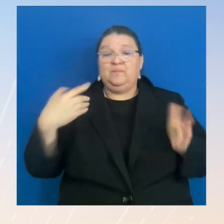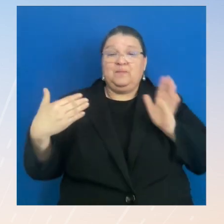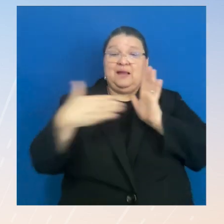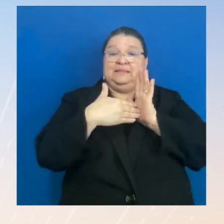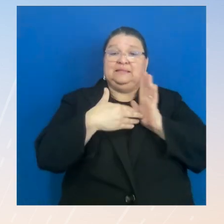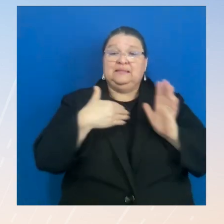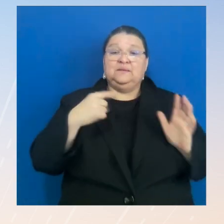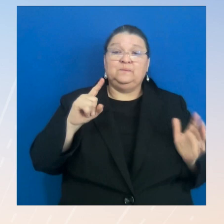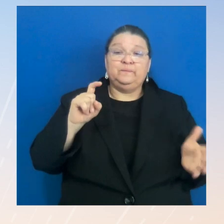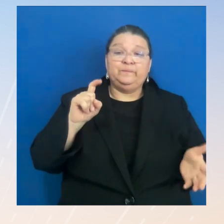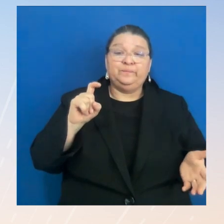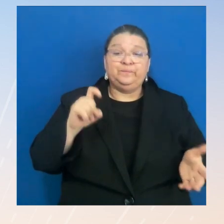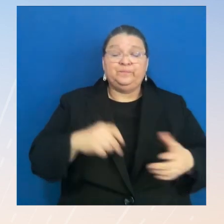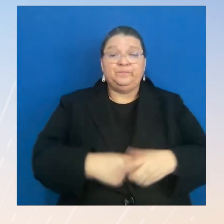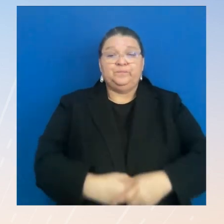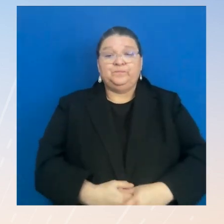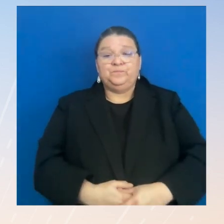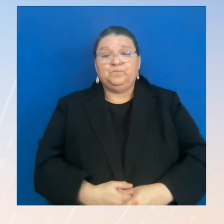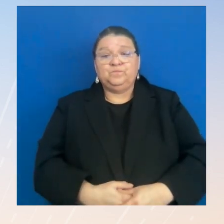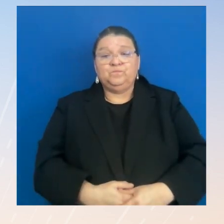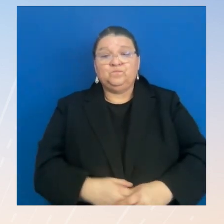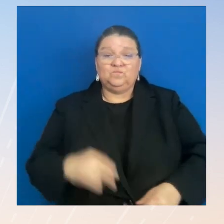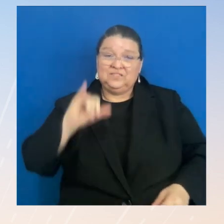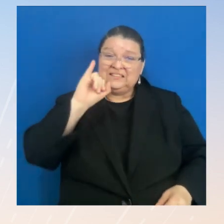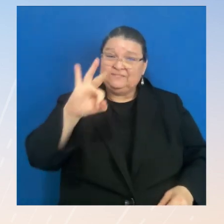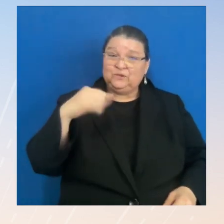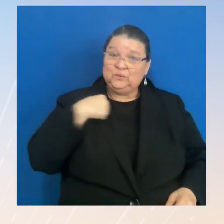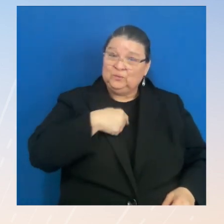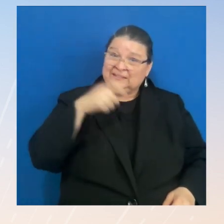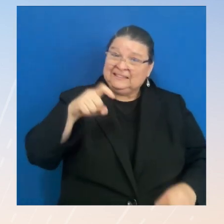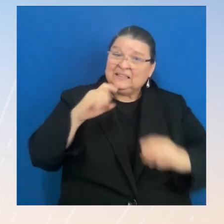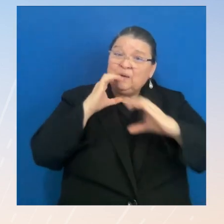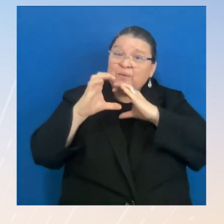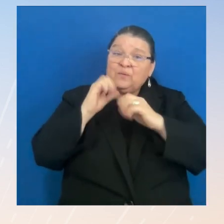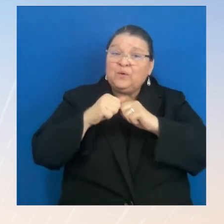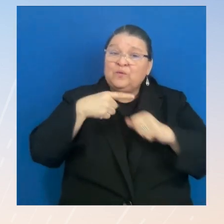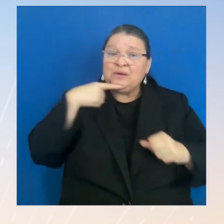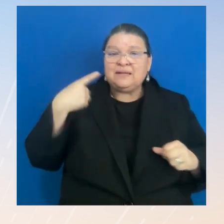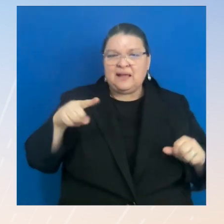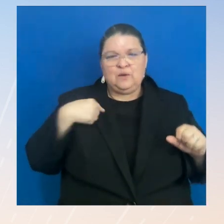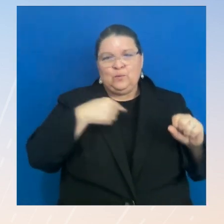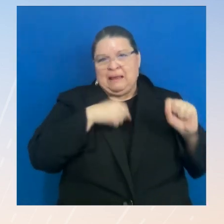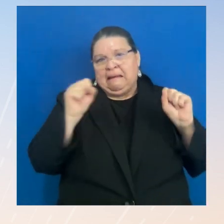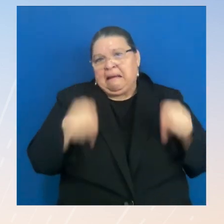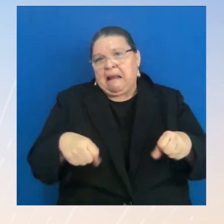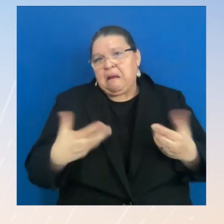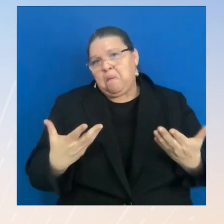we will have the ability to do that. But it's related to -- and I don't have anything official aside from the reports.